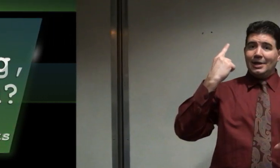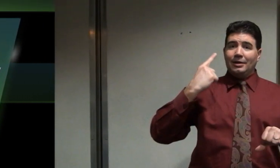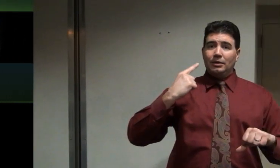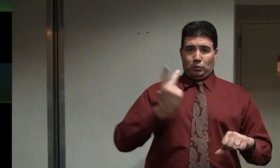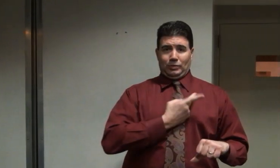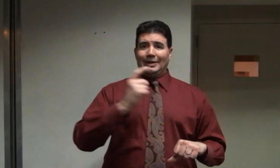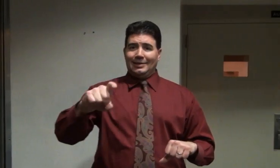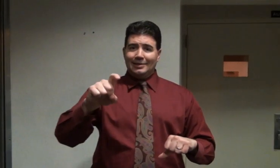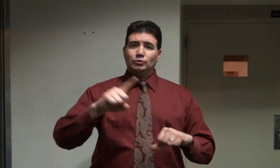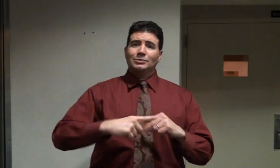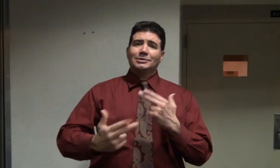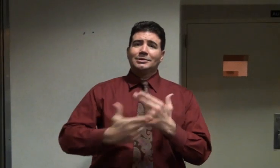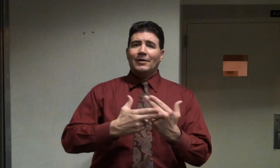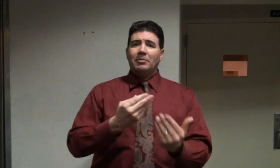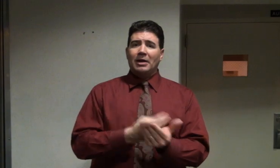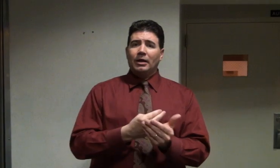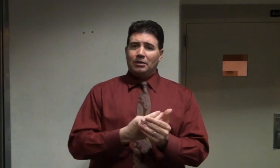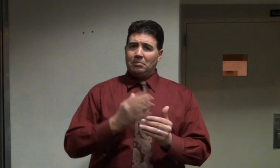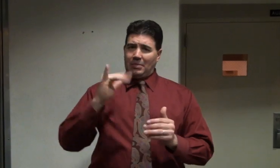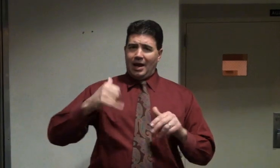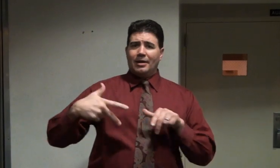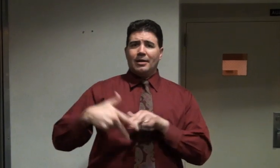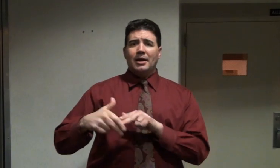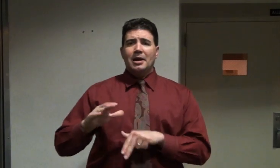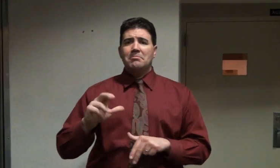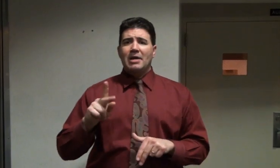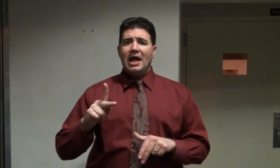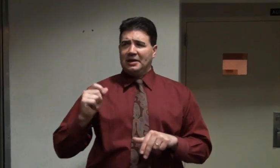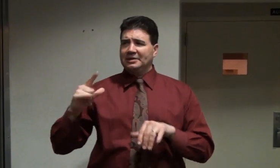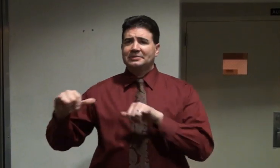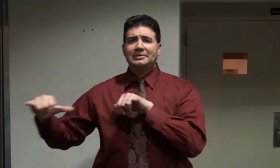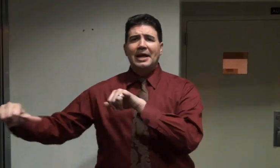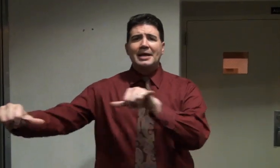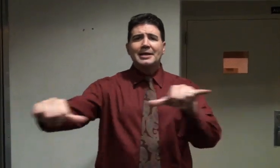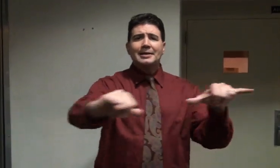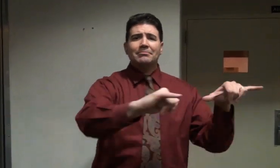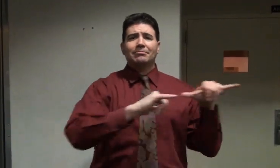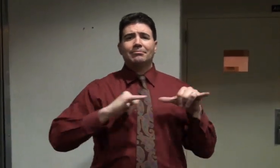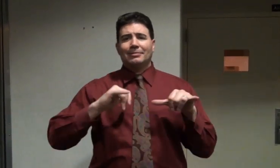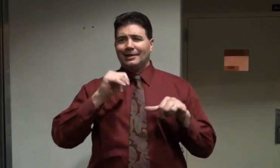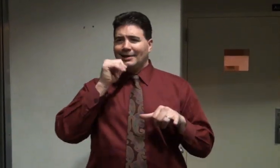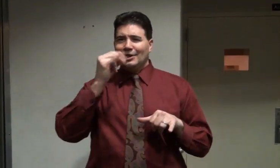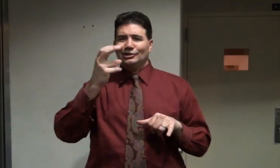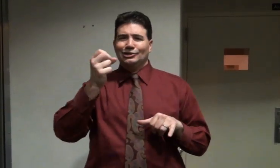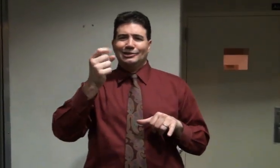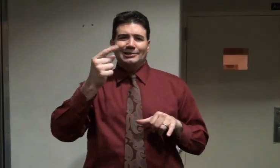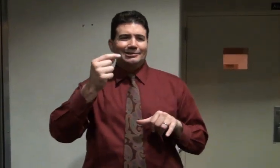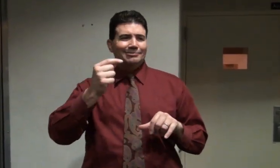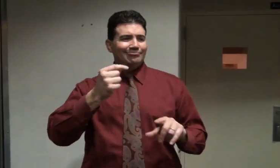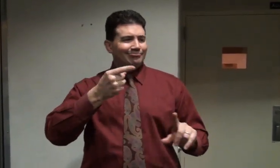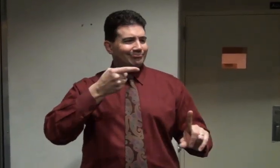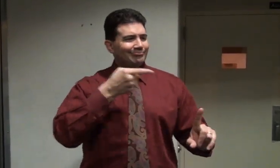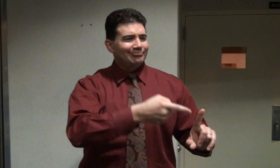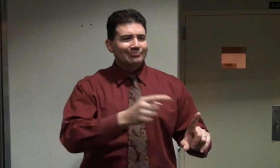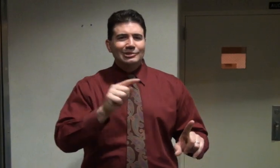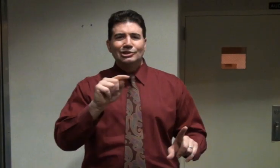[Anthony] I do realize that the governor needs to save money by cutting back some programs. I would understand it if the governor made the same cuts in different programs.